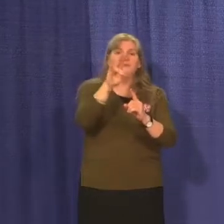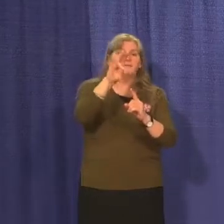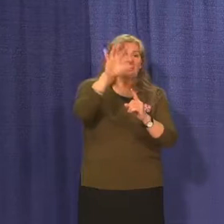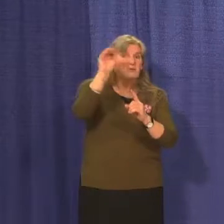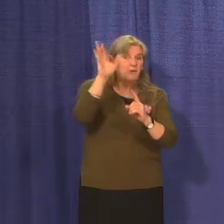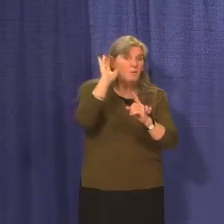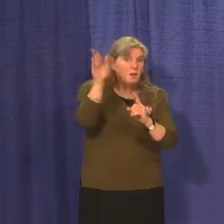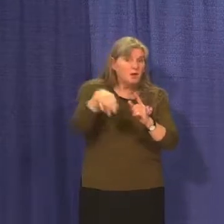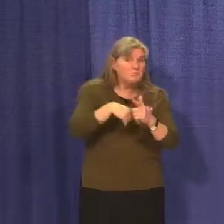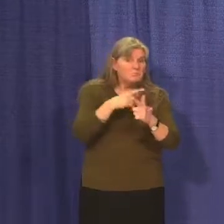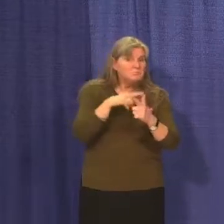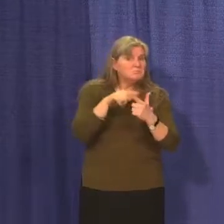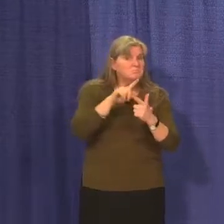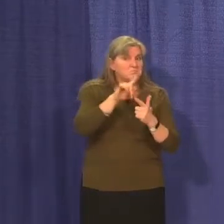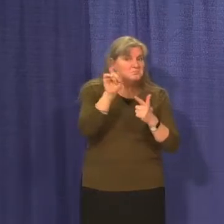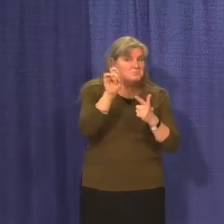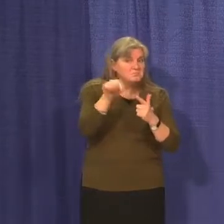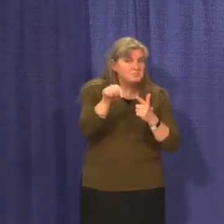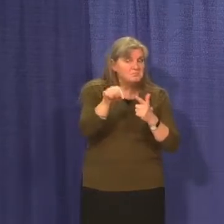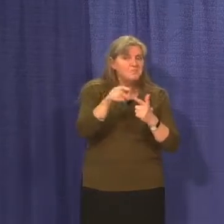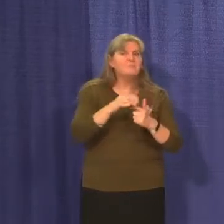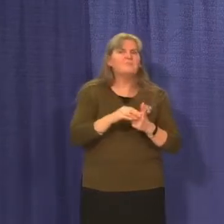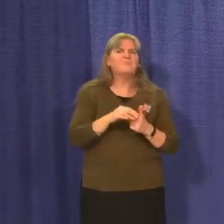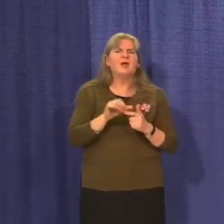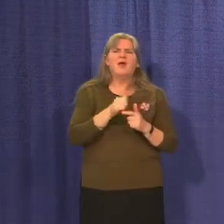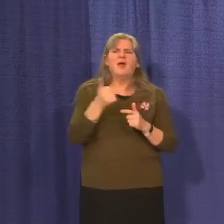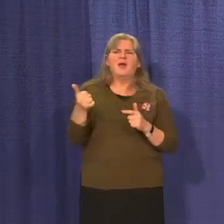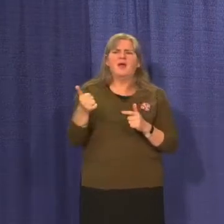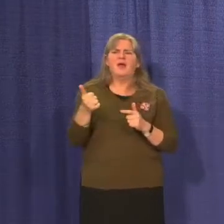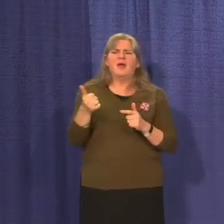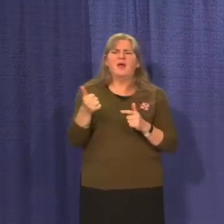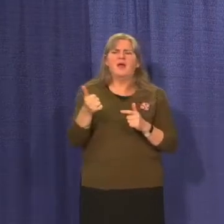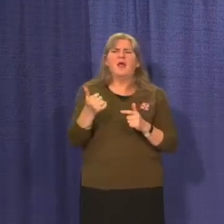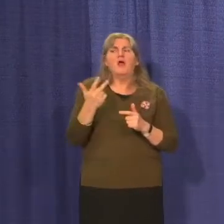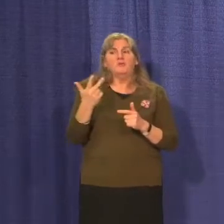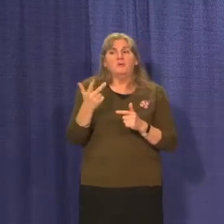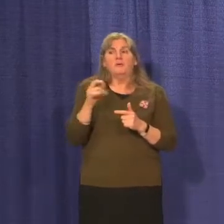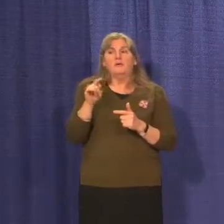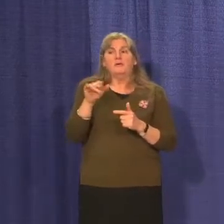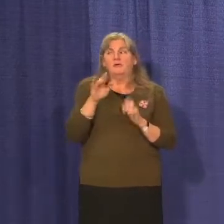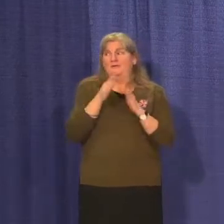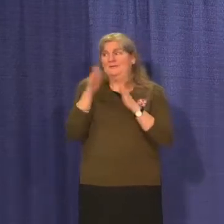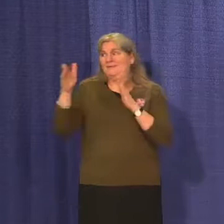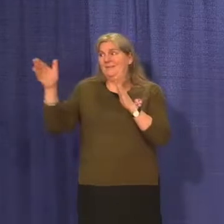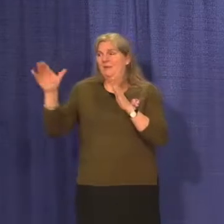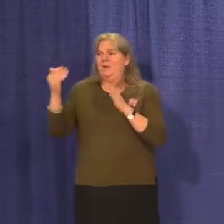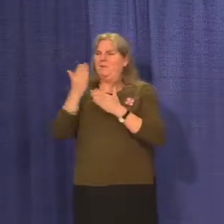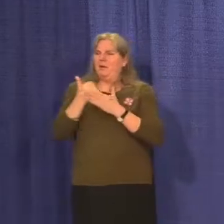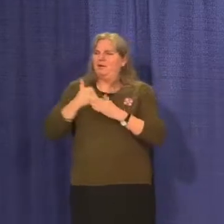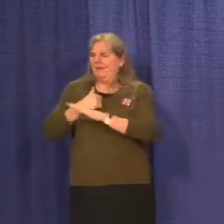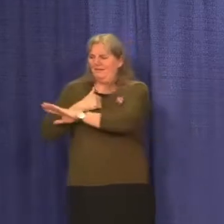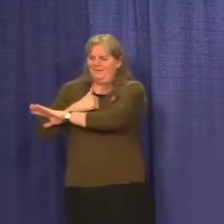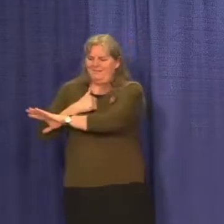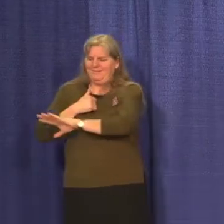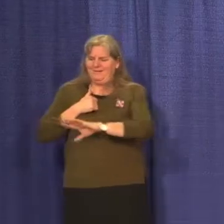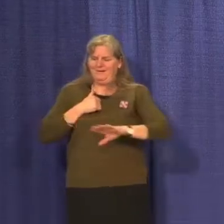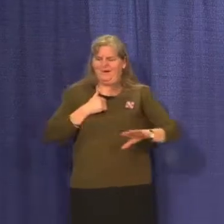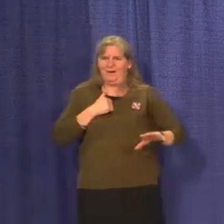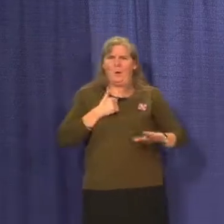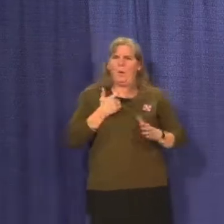immunity production. But then also what is happening not just in the three territories but in the rest of Canada.